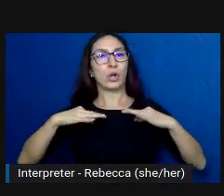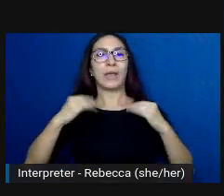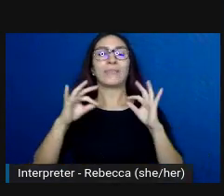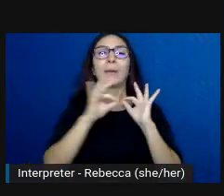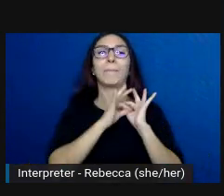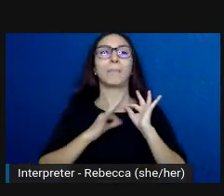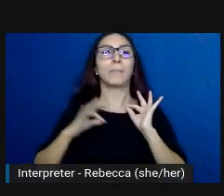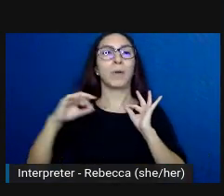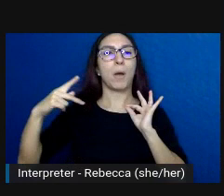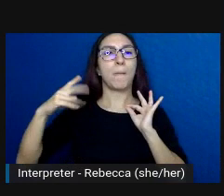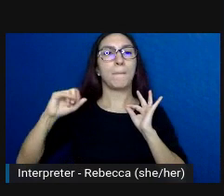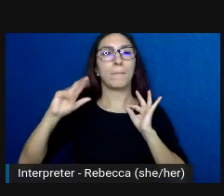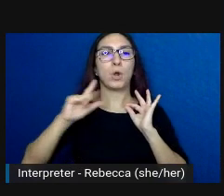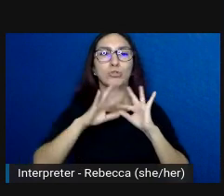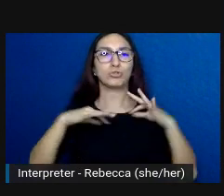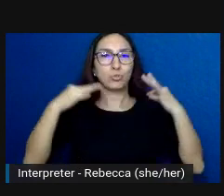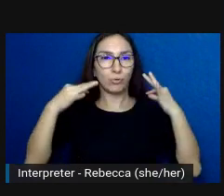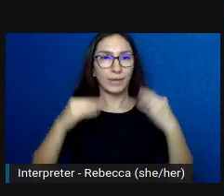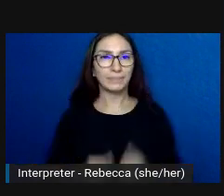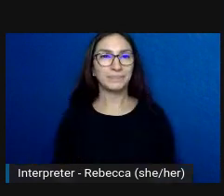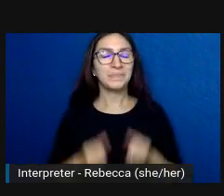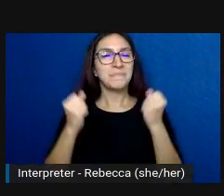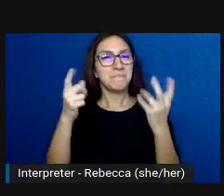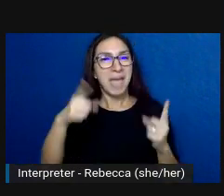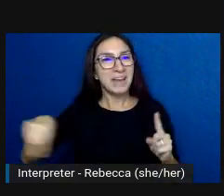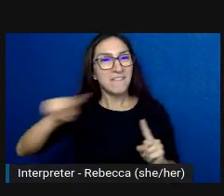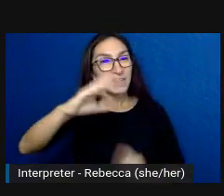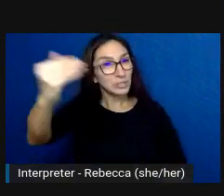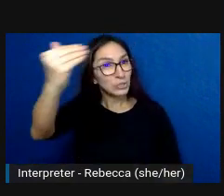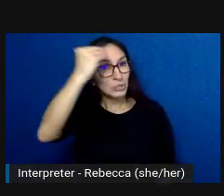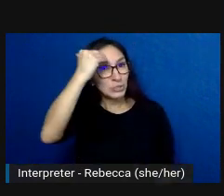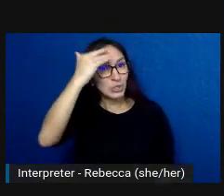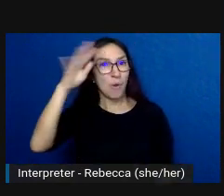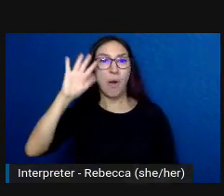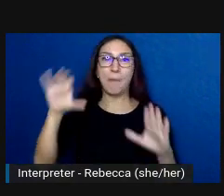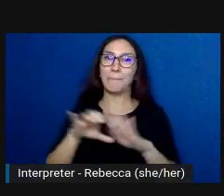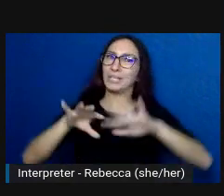Many of us know a picture is worth a thousand words.